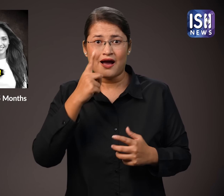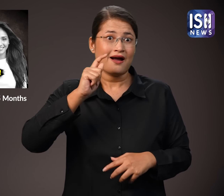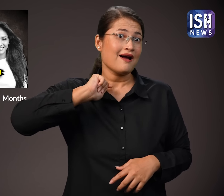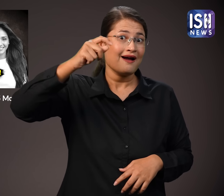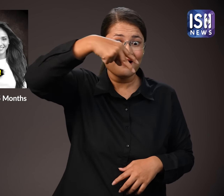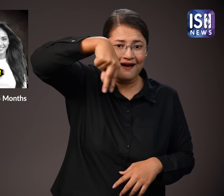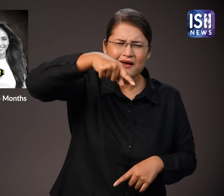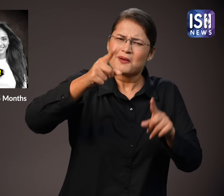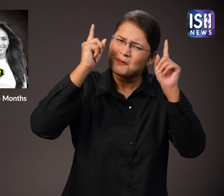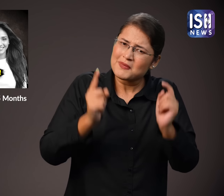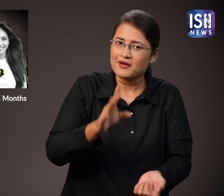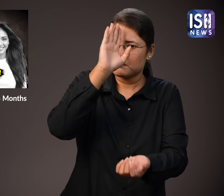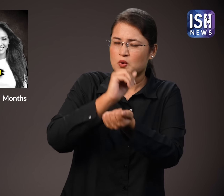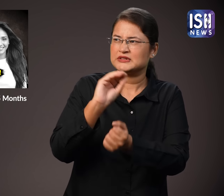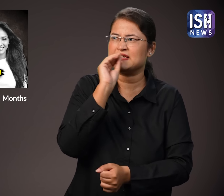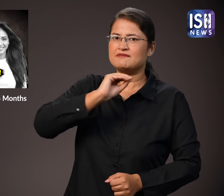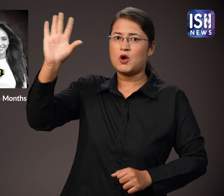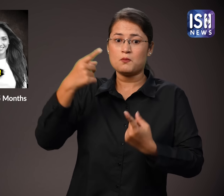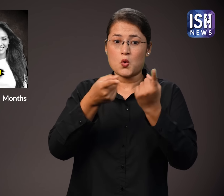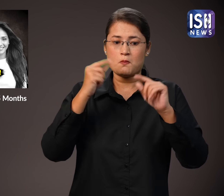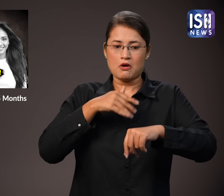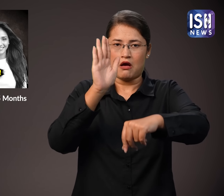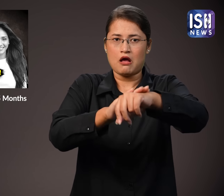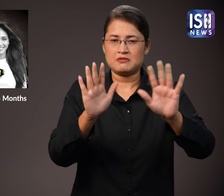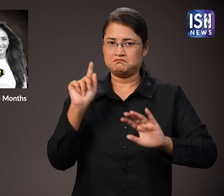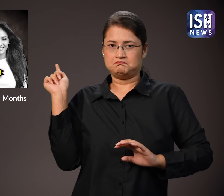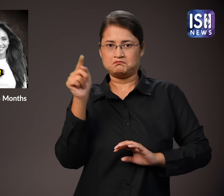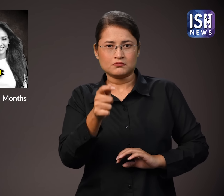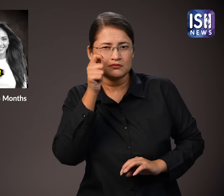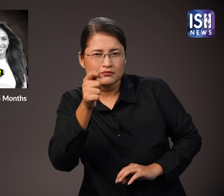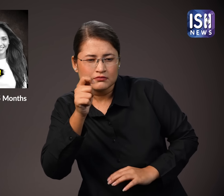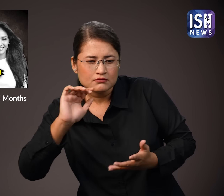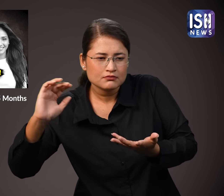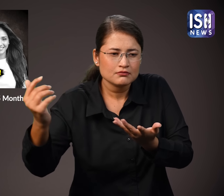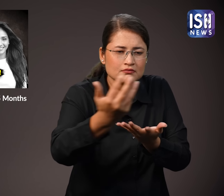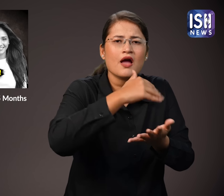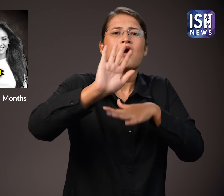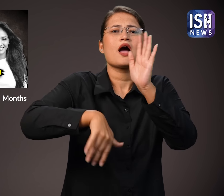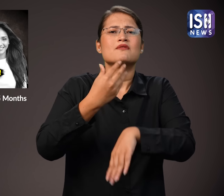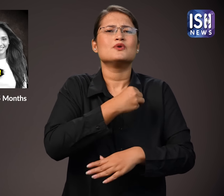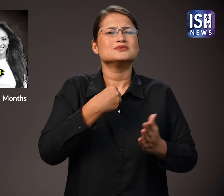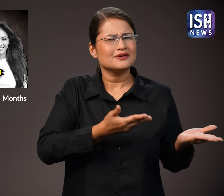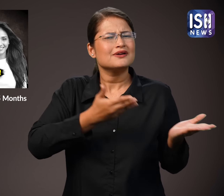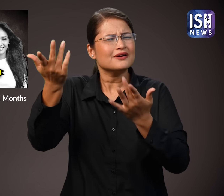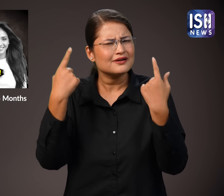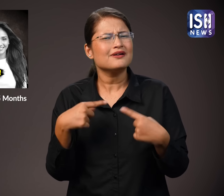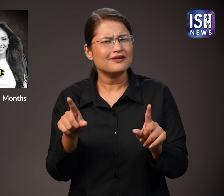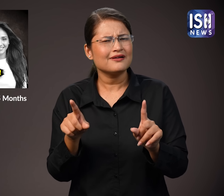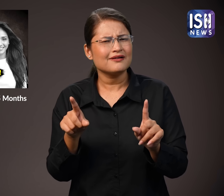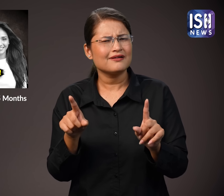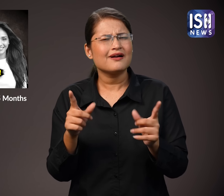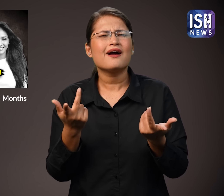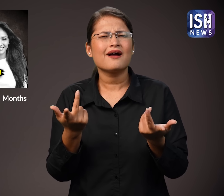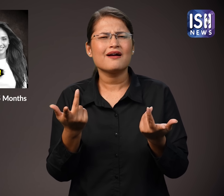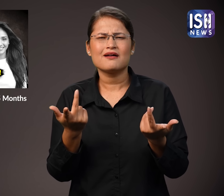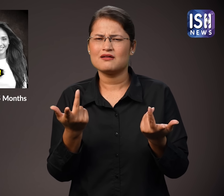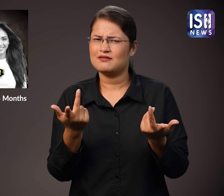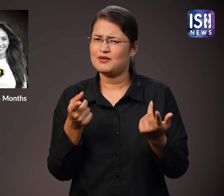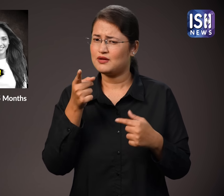Ideally, police should have been informed first for forensic examination before Twisha was taken to the hospital, which raised suspicions.